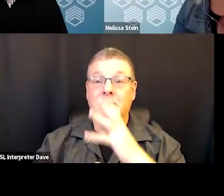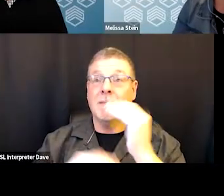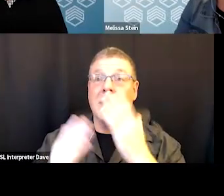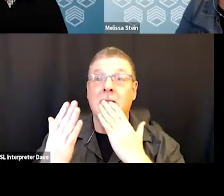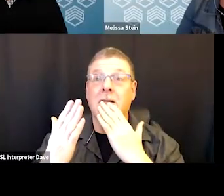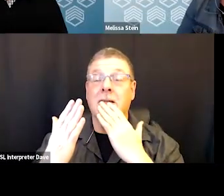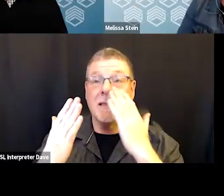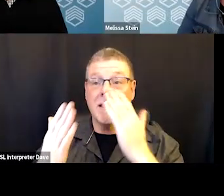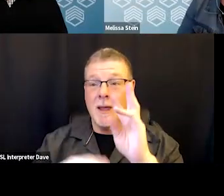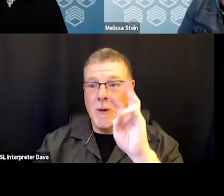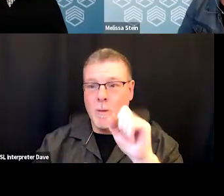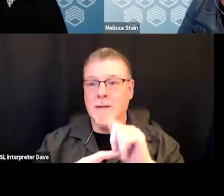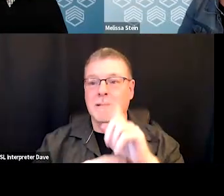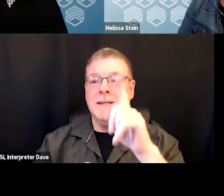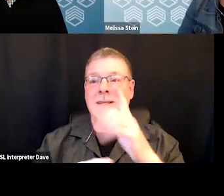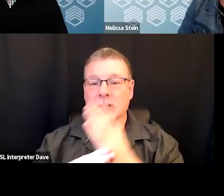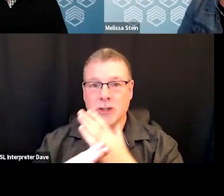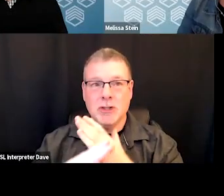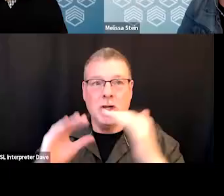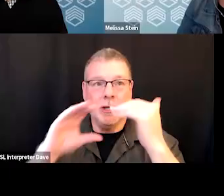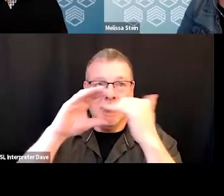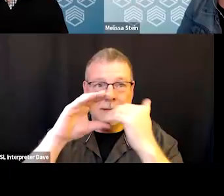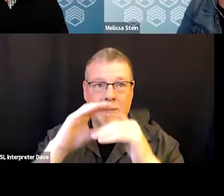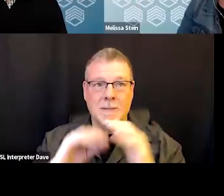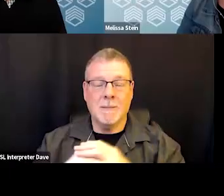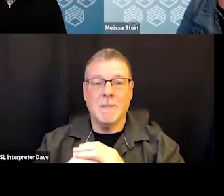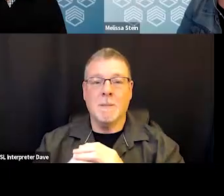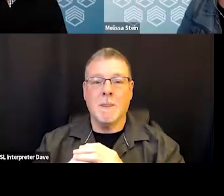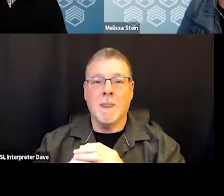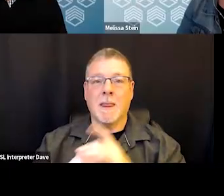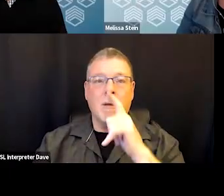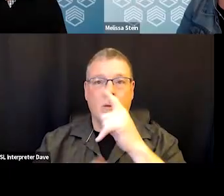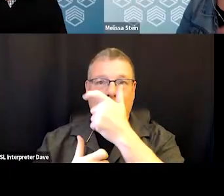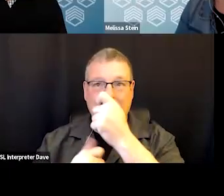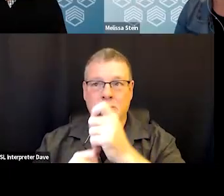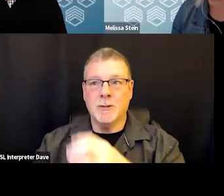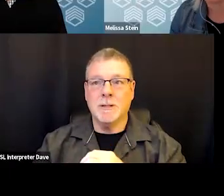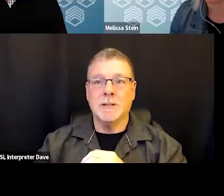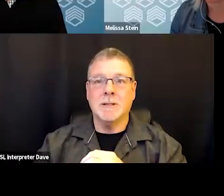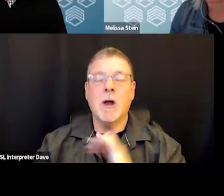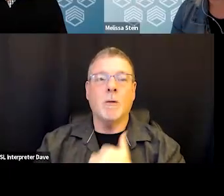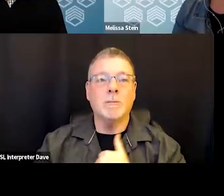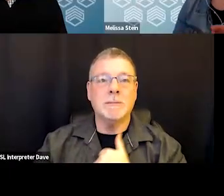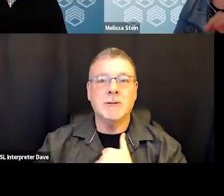West did share his email address for those of you interested in, oh, I'm sorry,